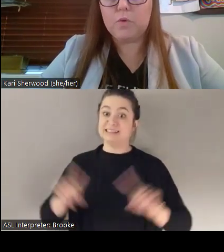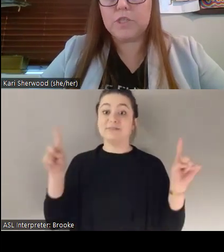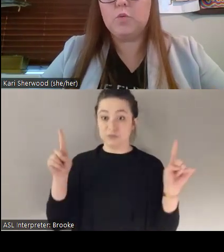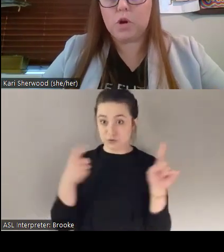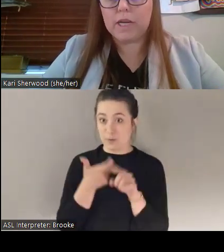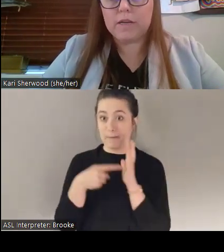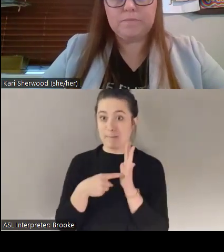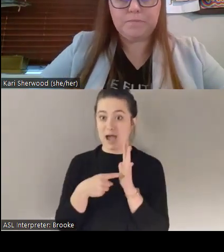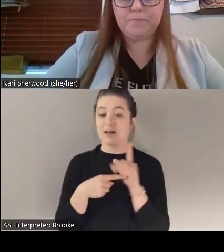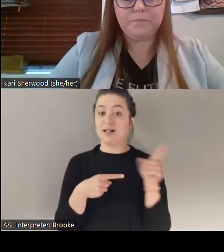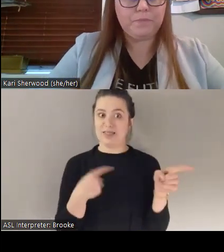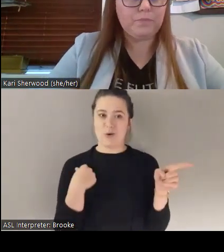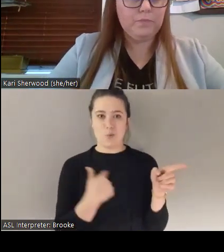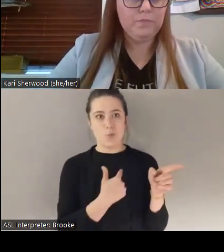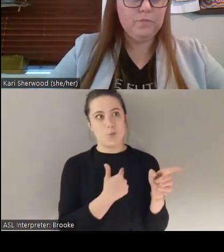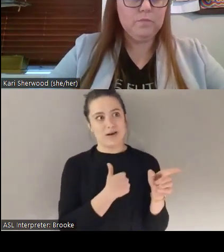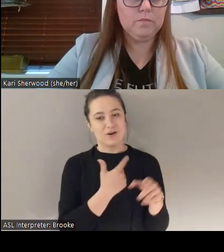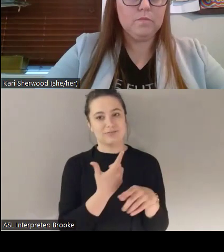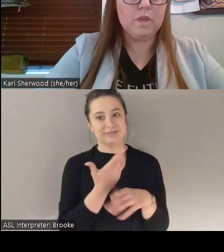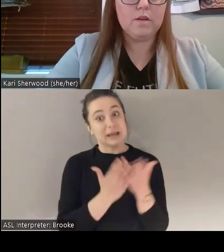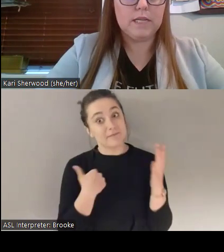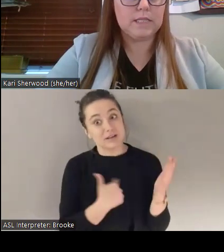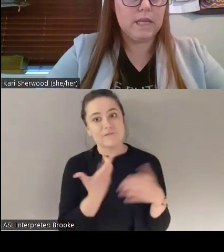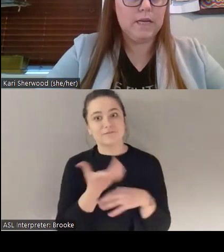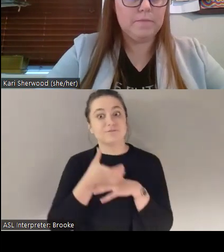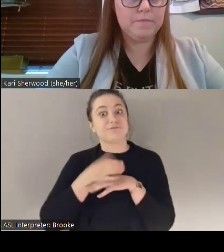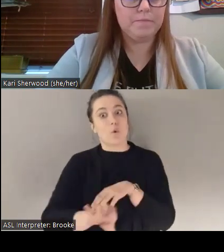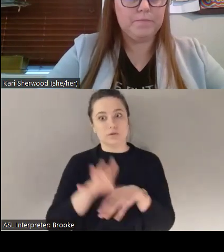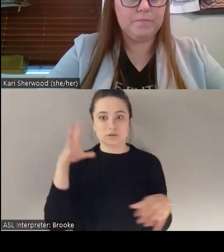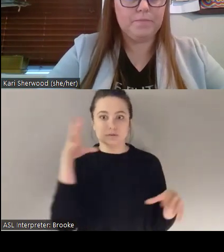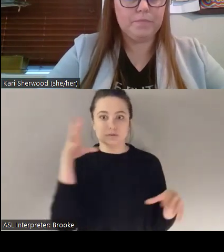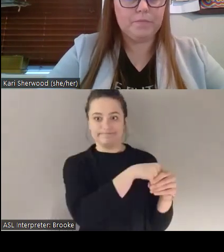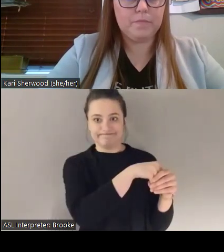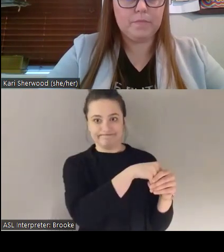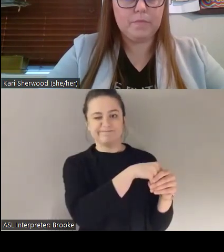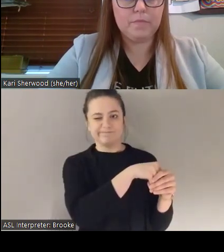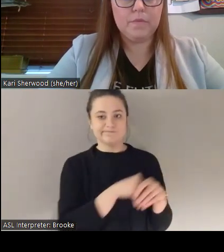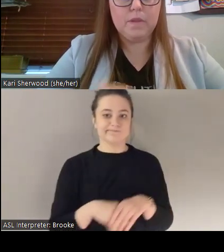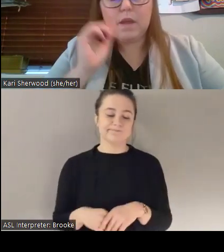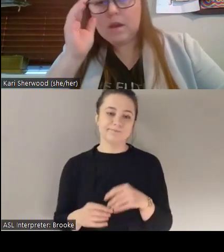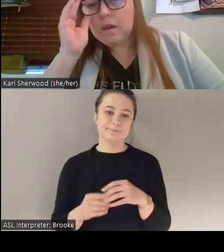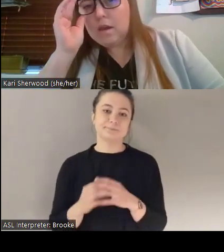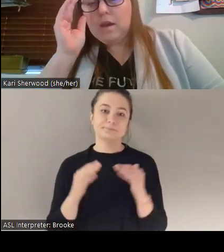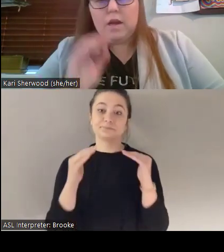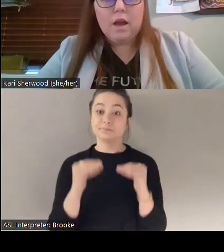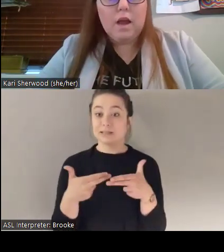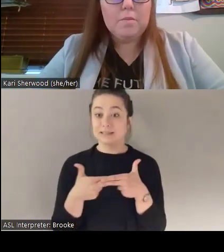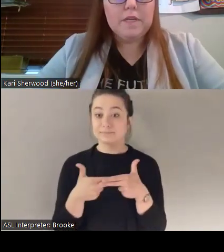forced to work in. Next slide.